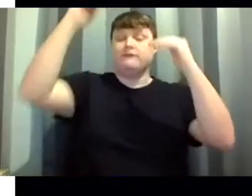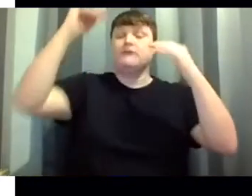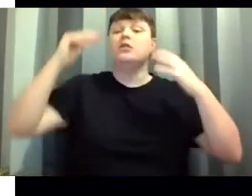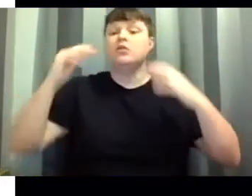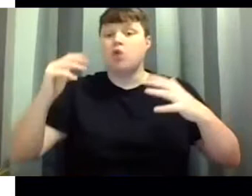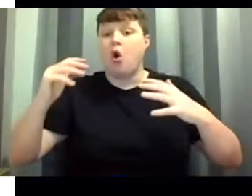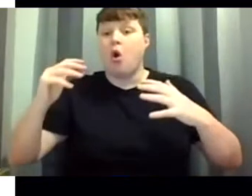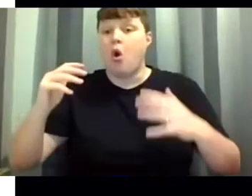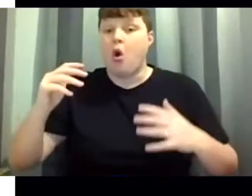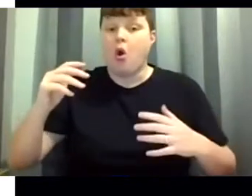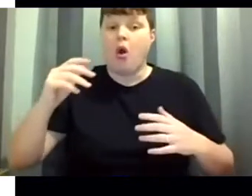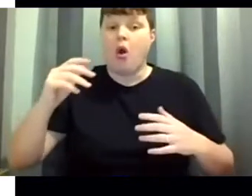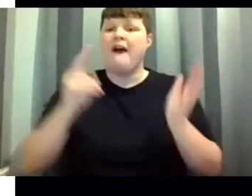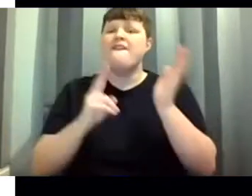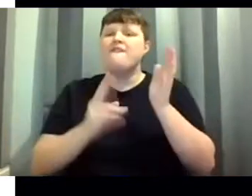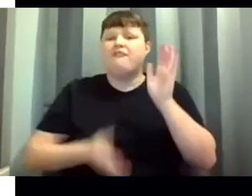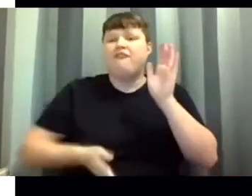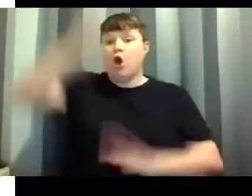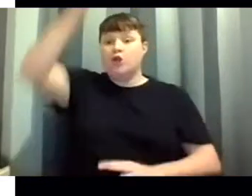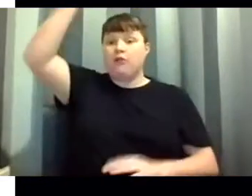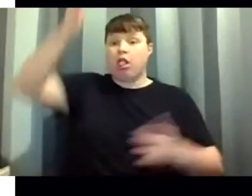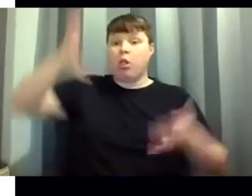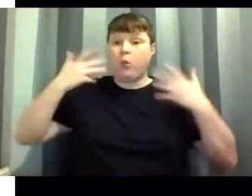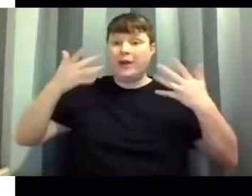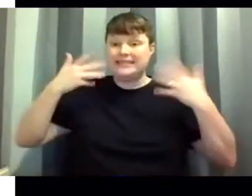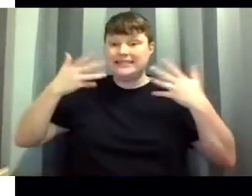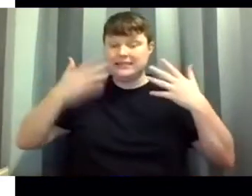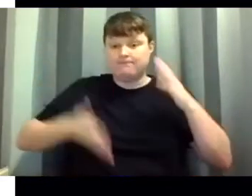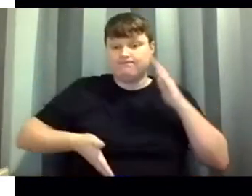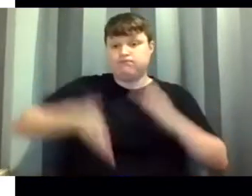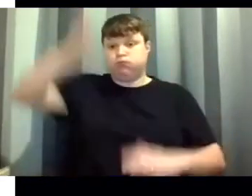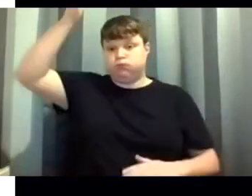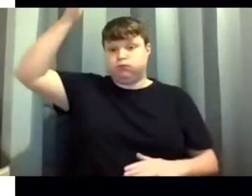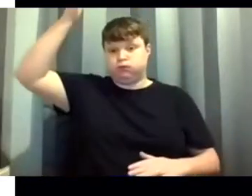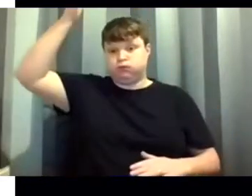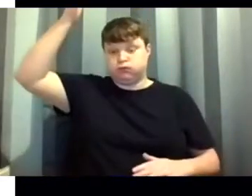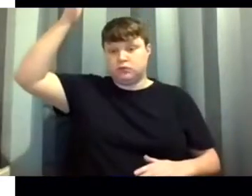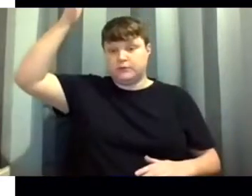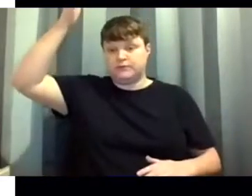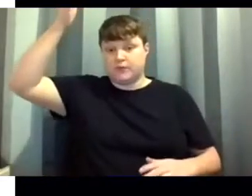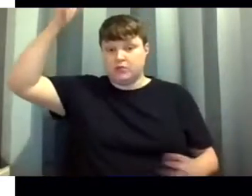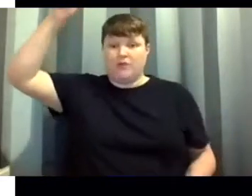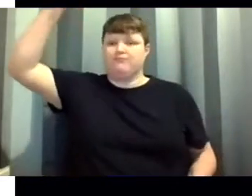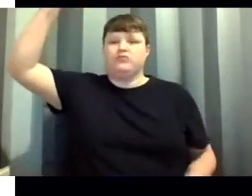vertical wind). It defaulted to being a long time scale and was short for active storms.